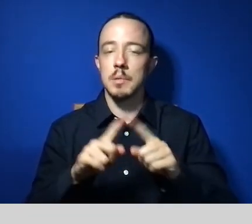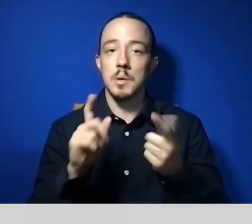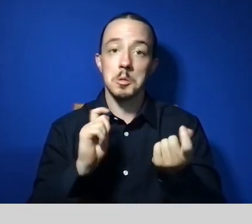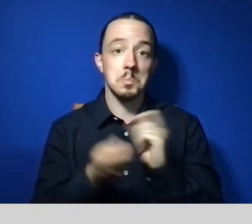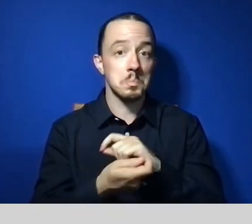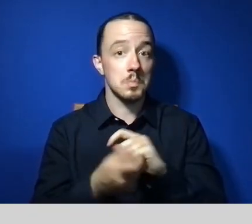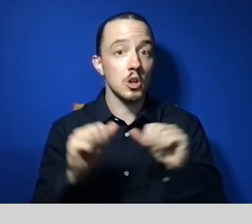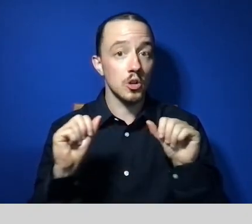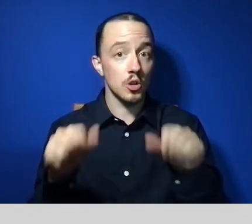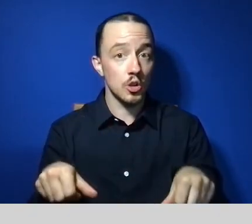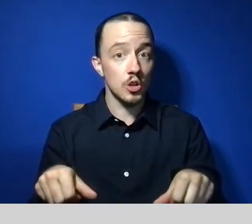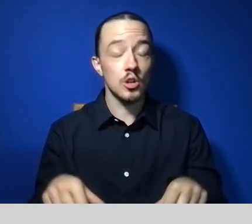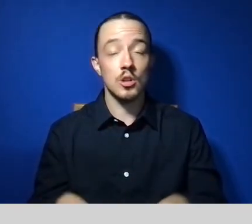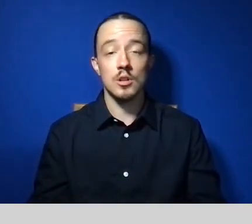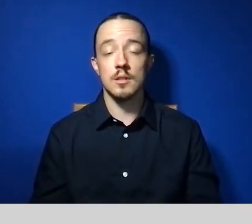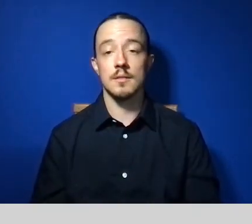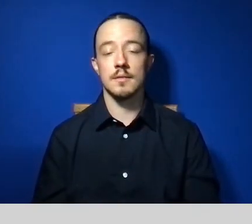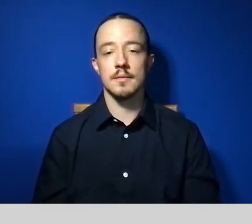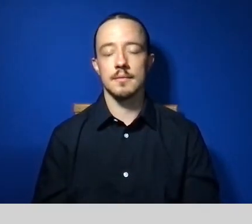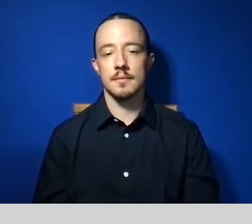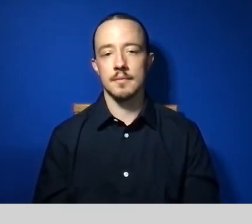we could change that uhm, as well.